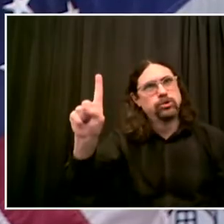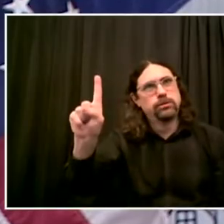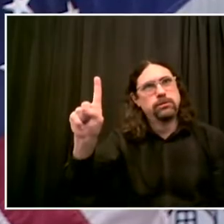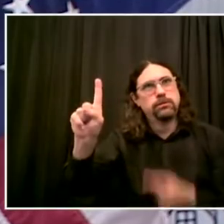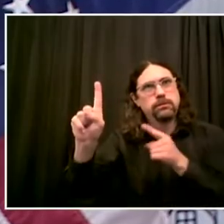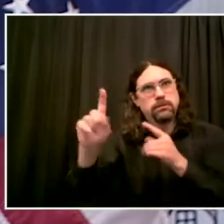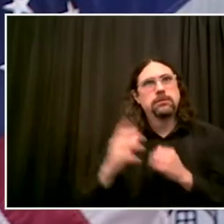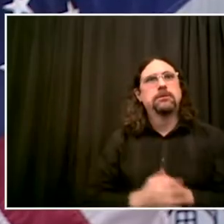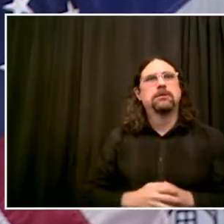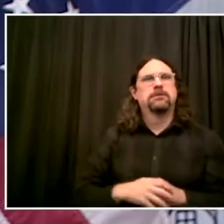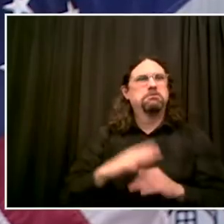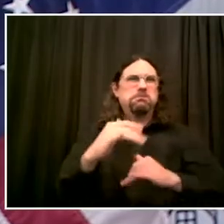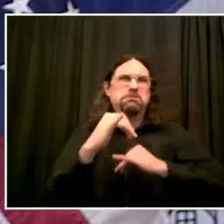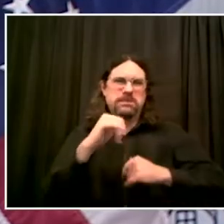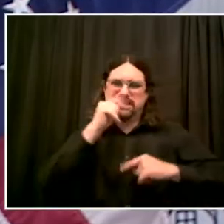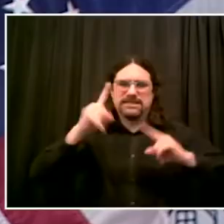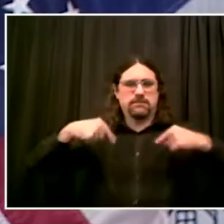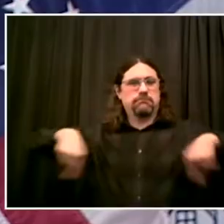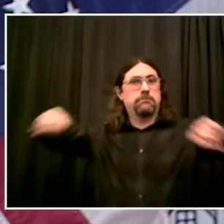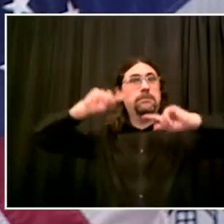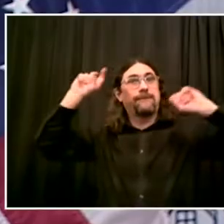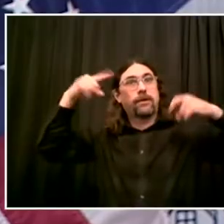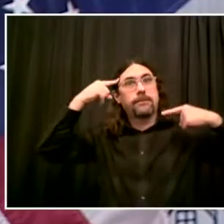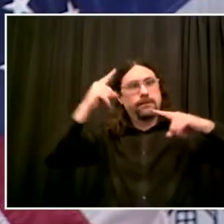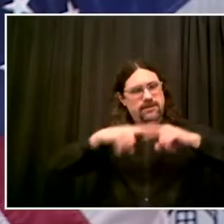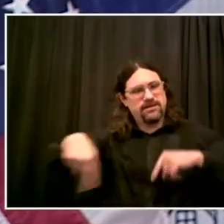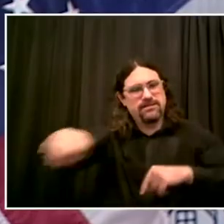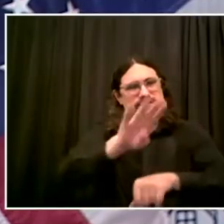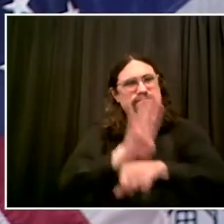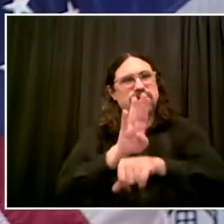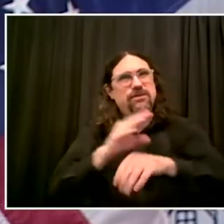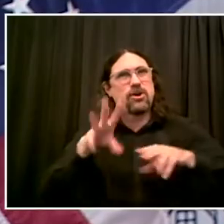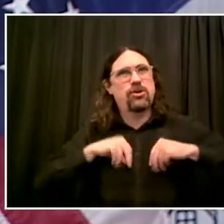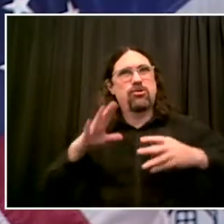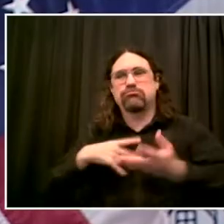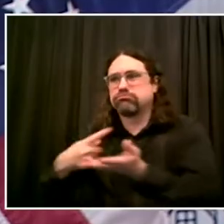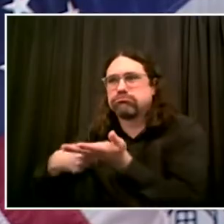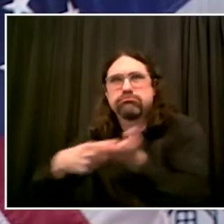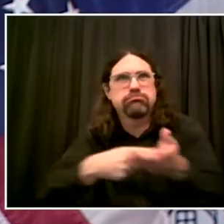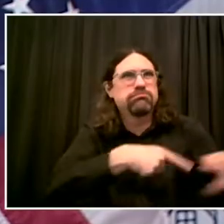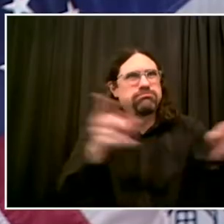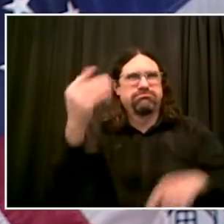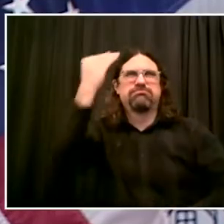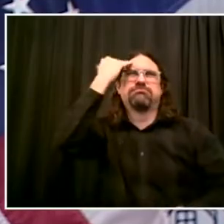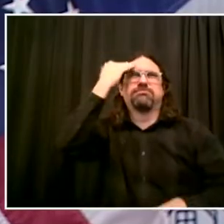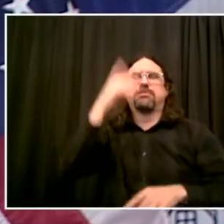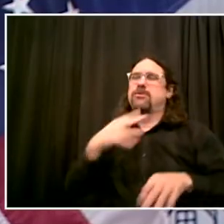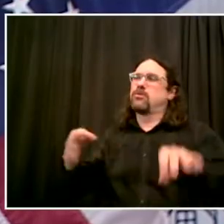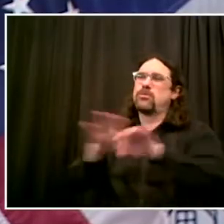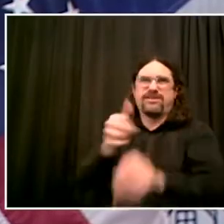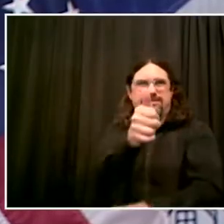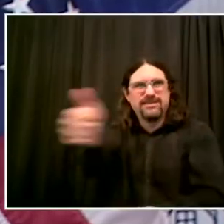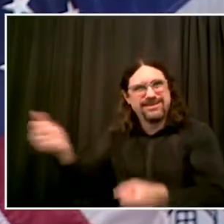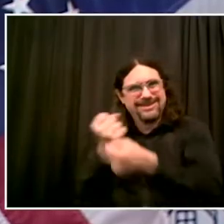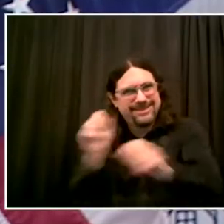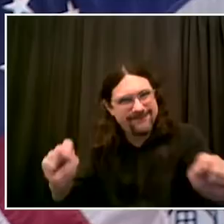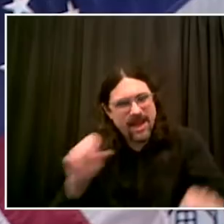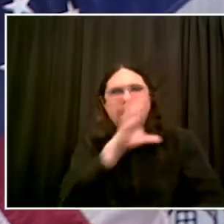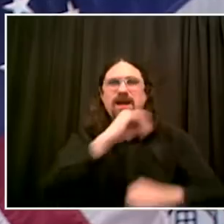I HAVE NOT HEARD ONE SINGLE PERSON TALK ABOUT